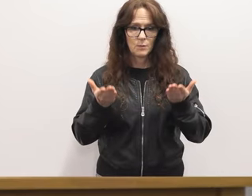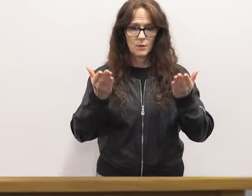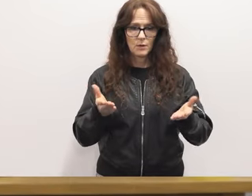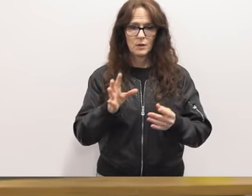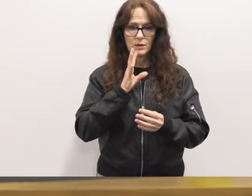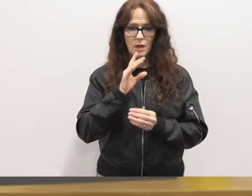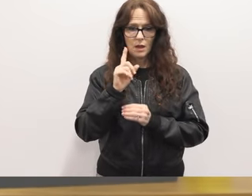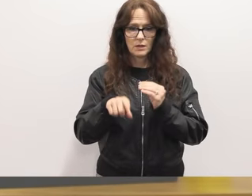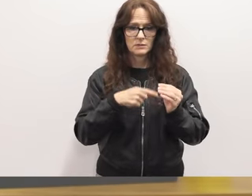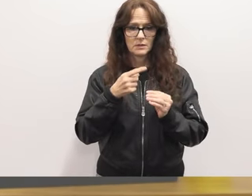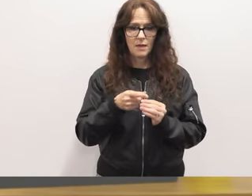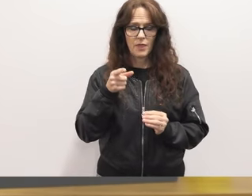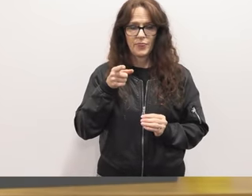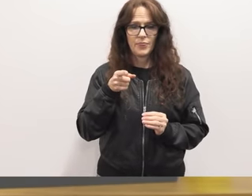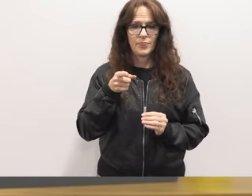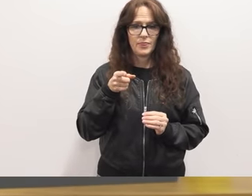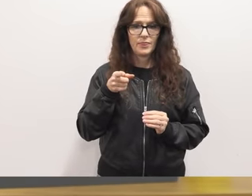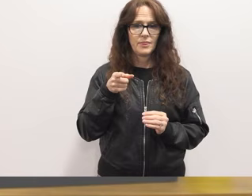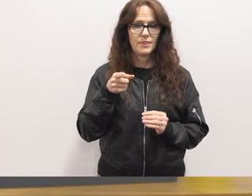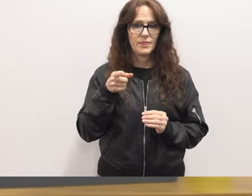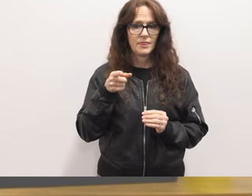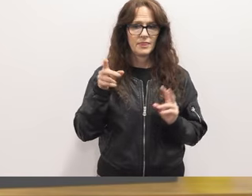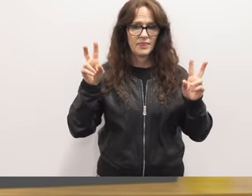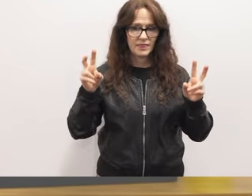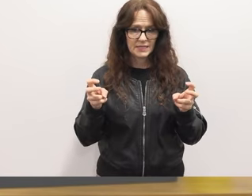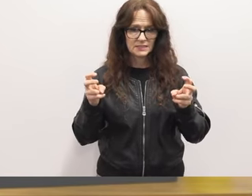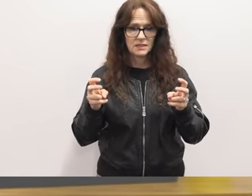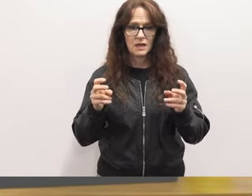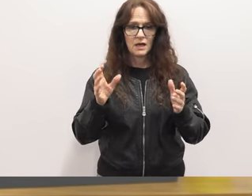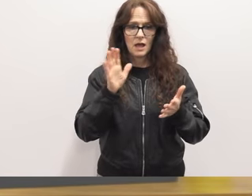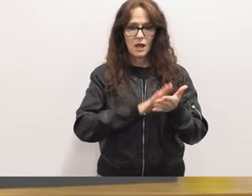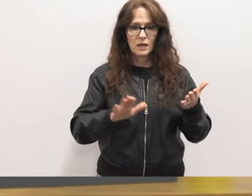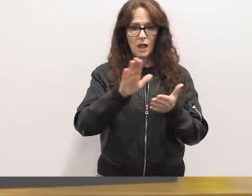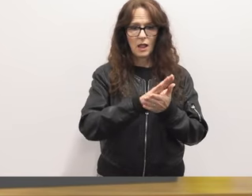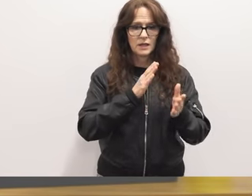college and career readiness goal to begin with